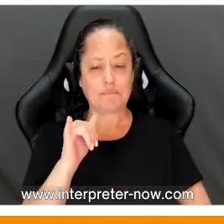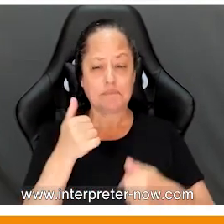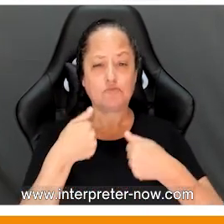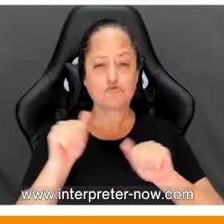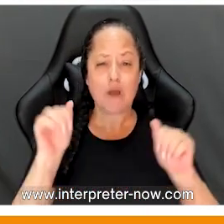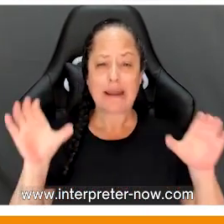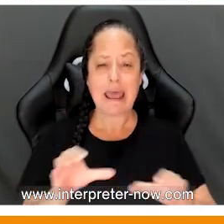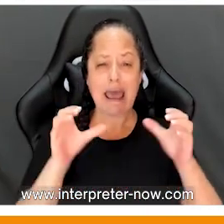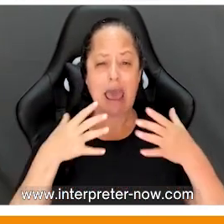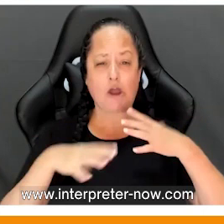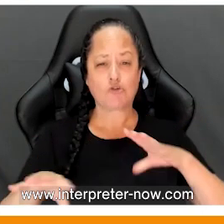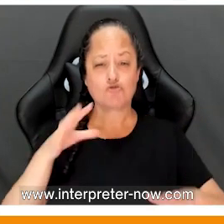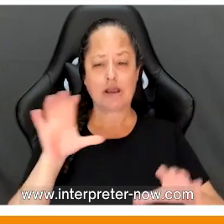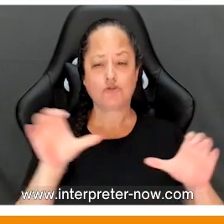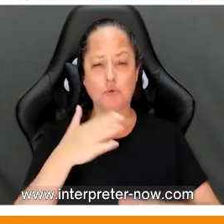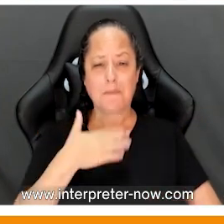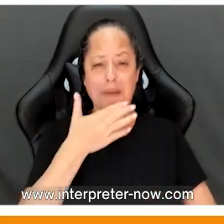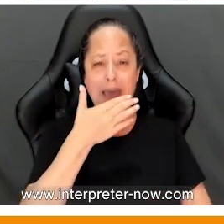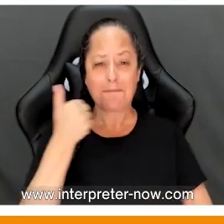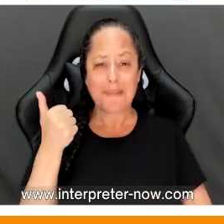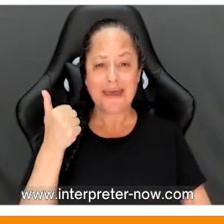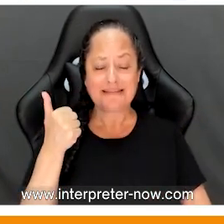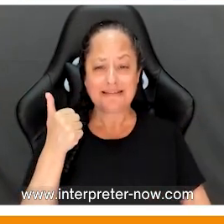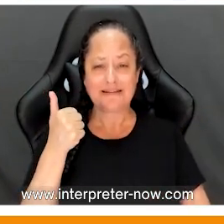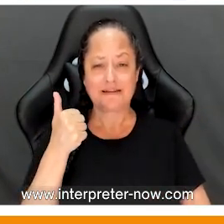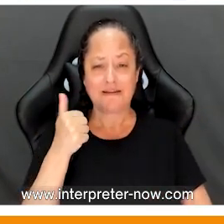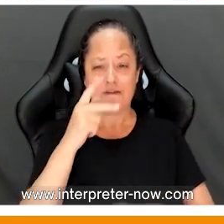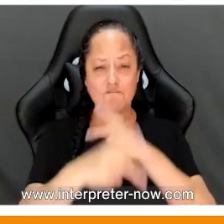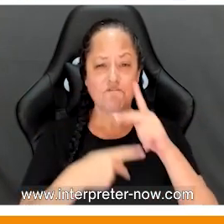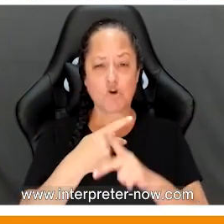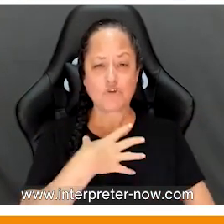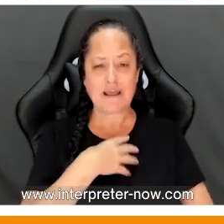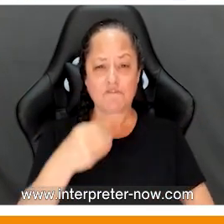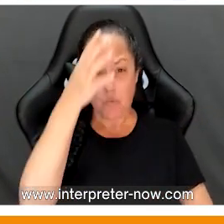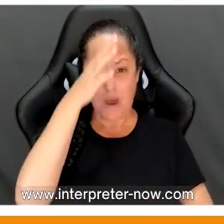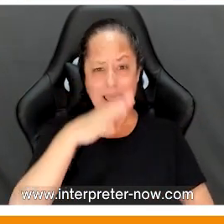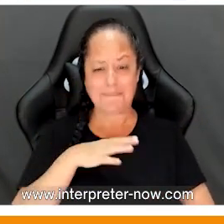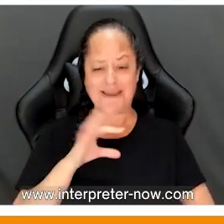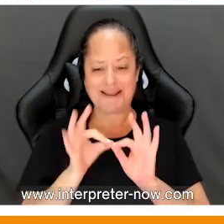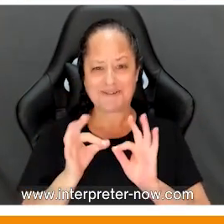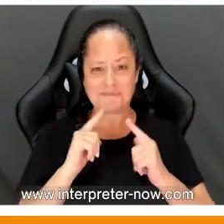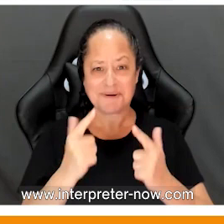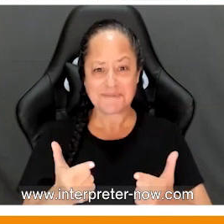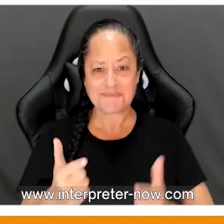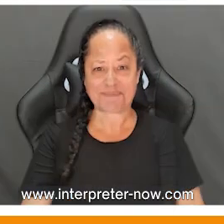I was trying to act, dress, and do my best version of being a White man.